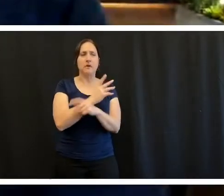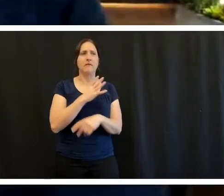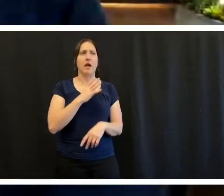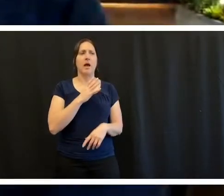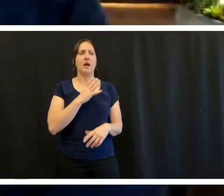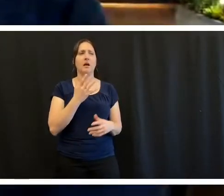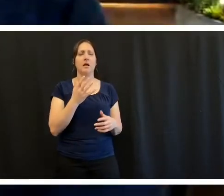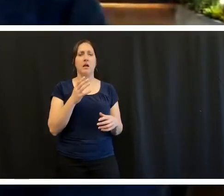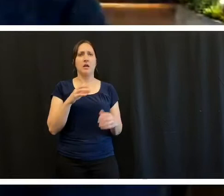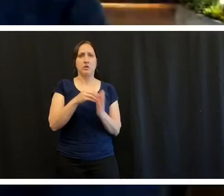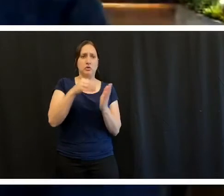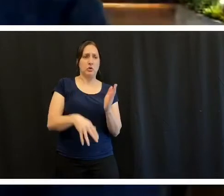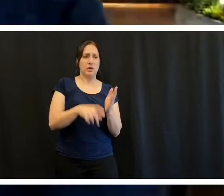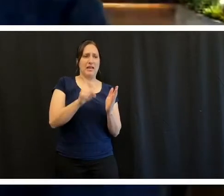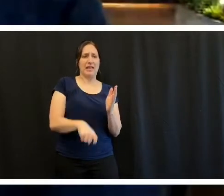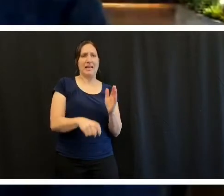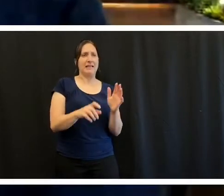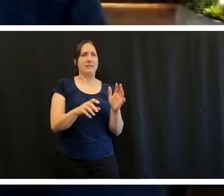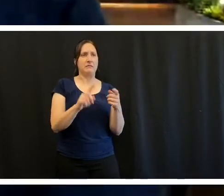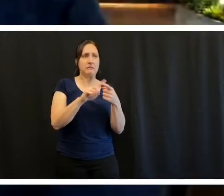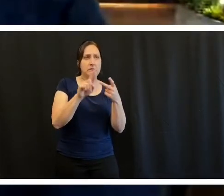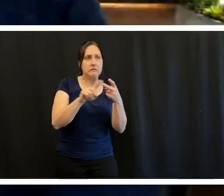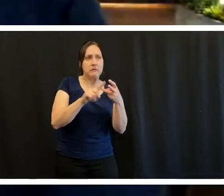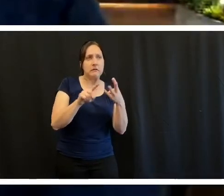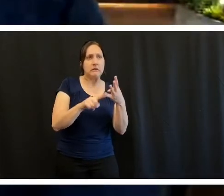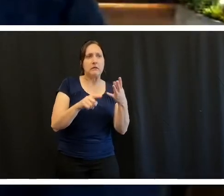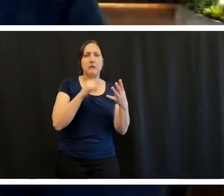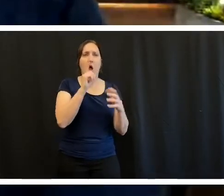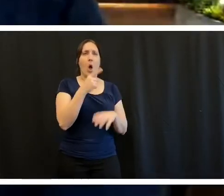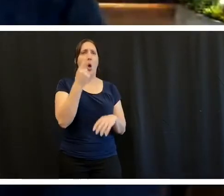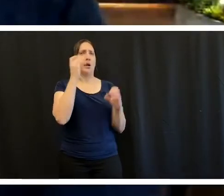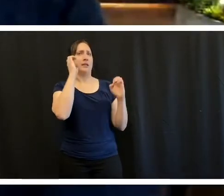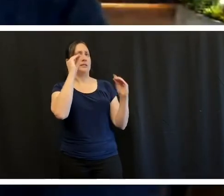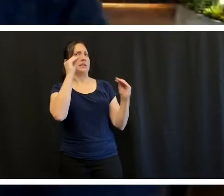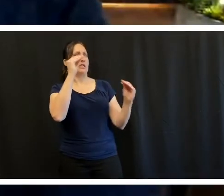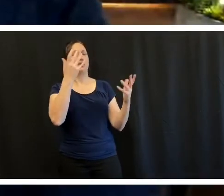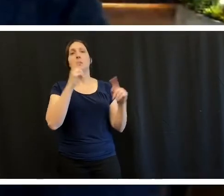Story time. Story times online are something that we see a lot.